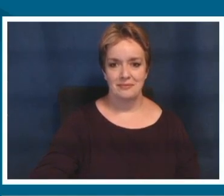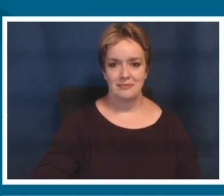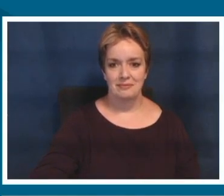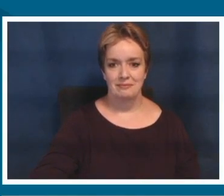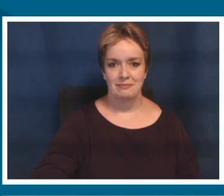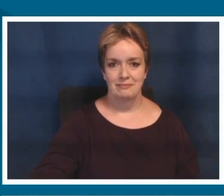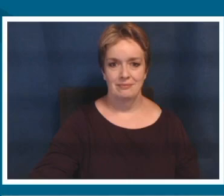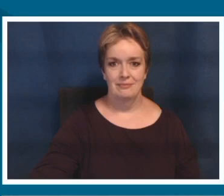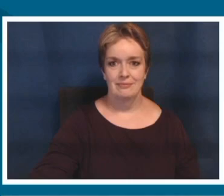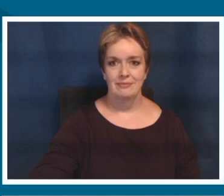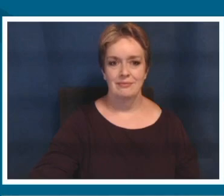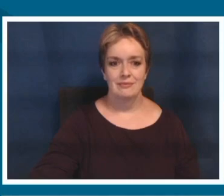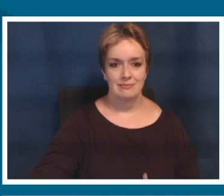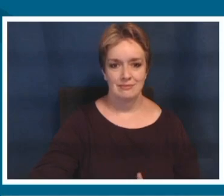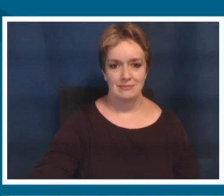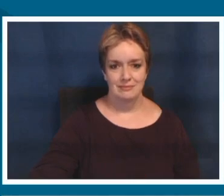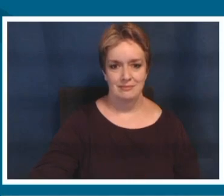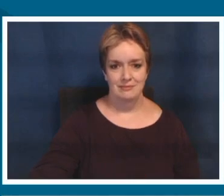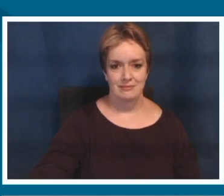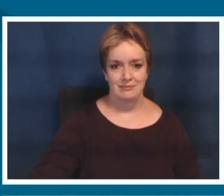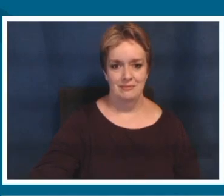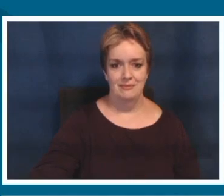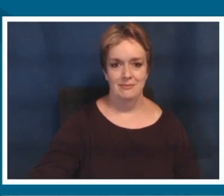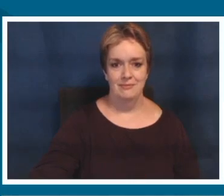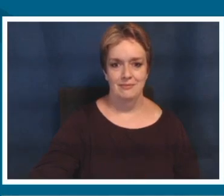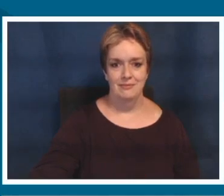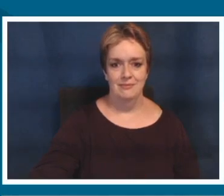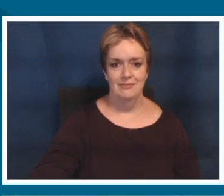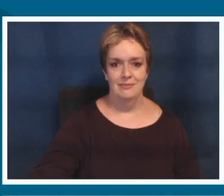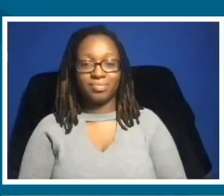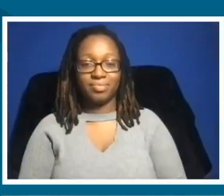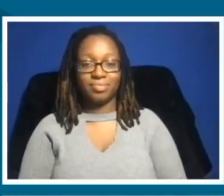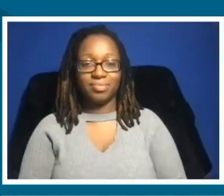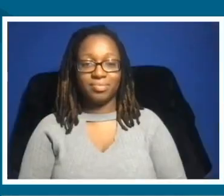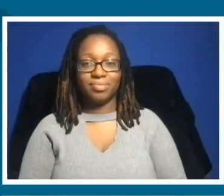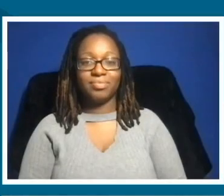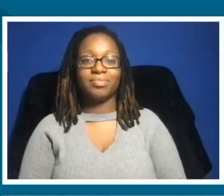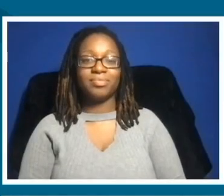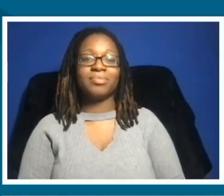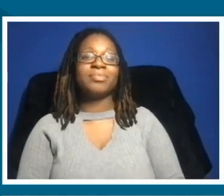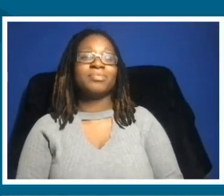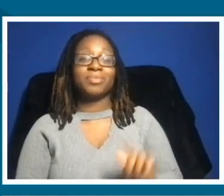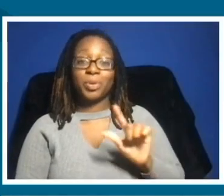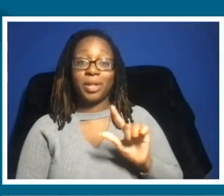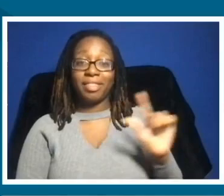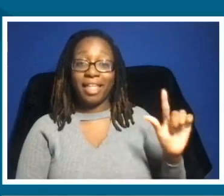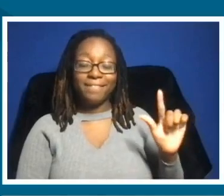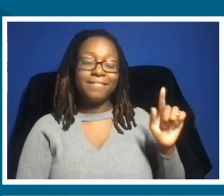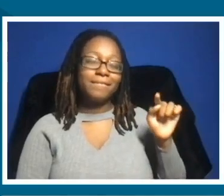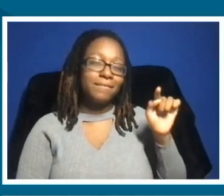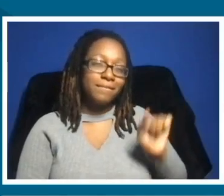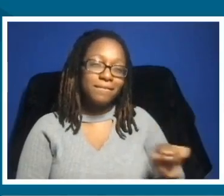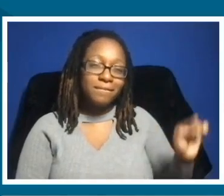this uh one on the left was about um they the kids actually researched what kind